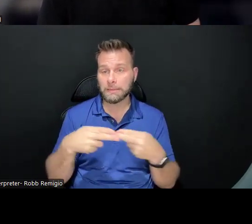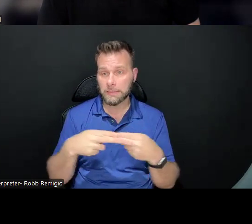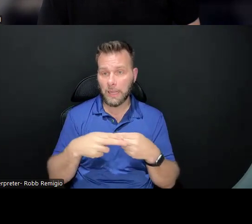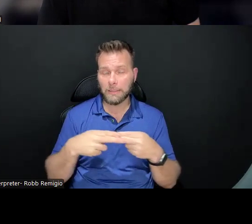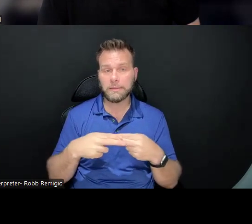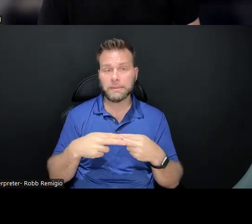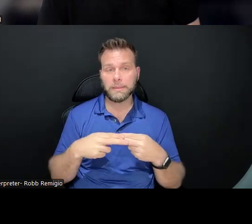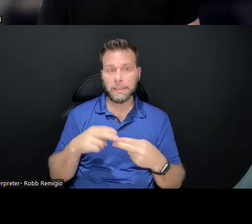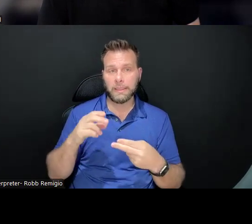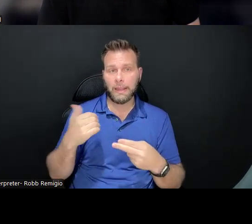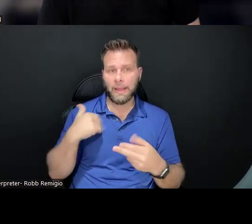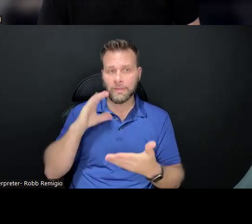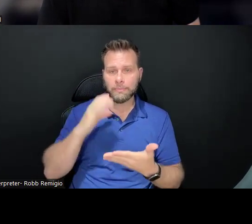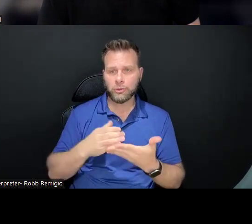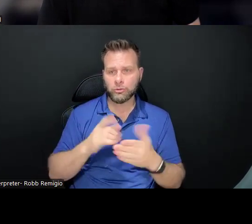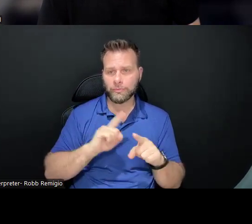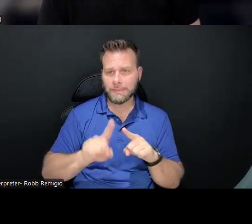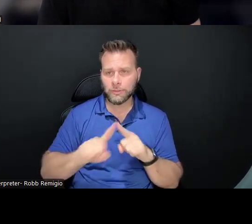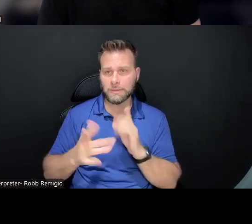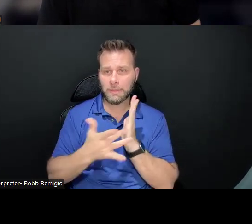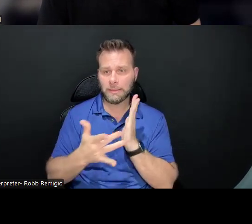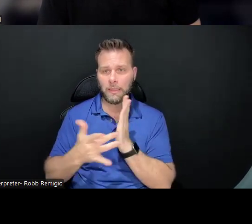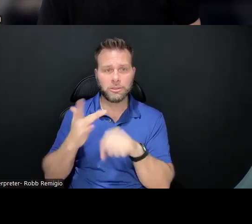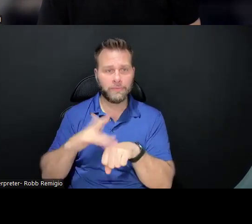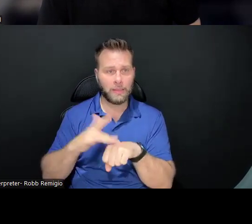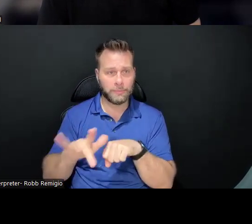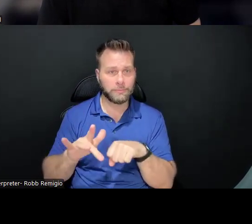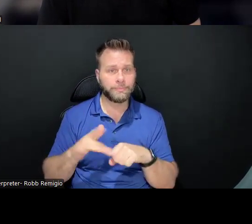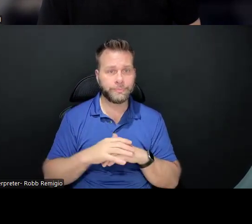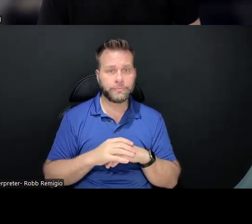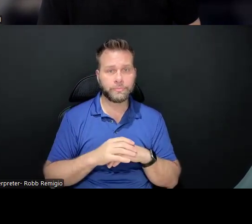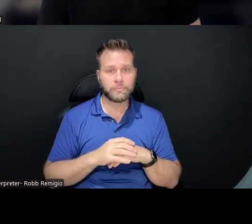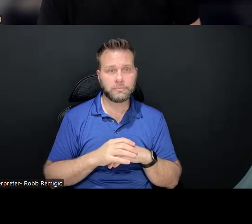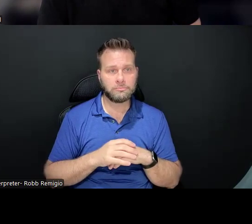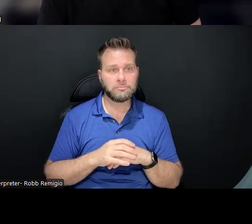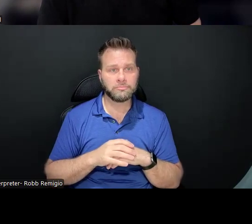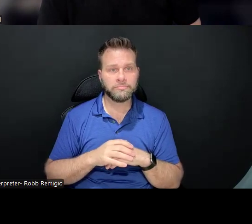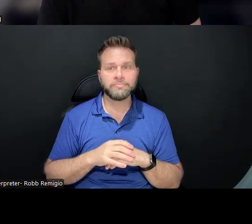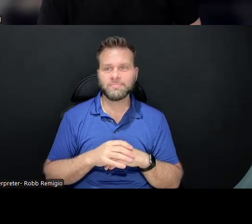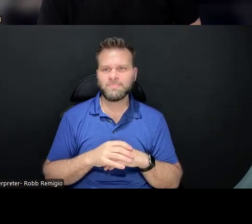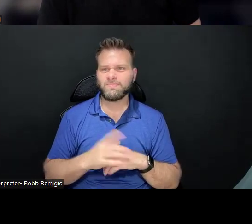I think the next slide may have some pictures of some different technologies. But I think we are -- yeah, I